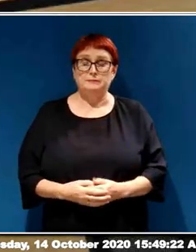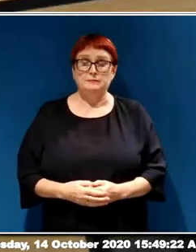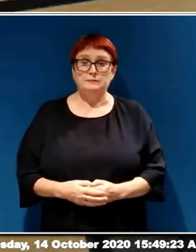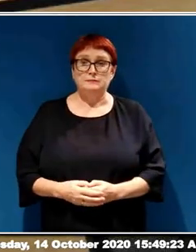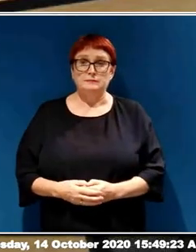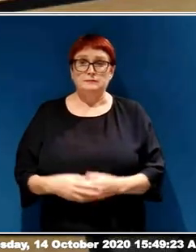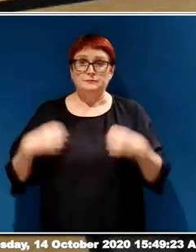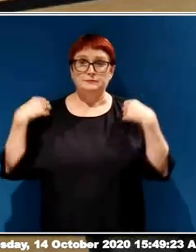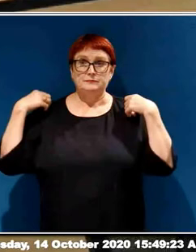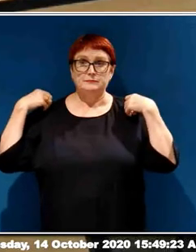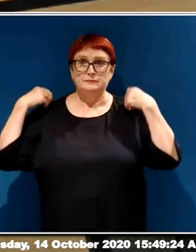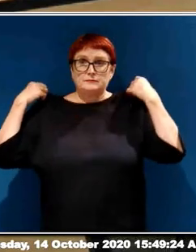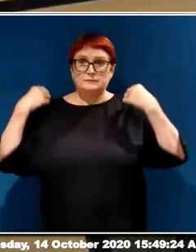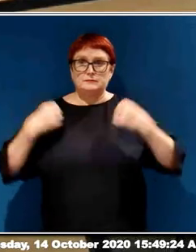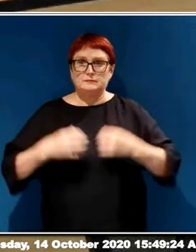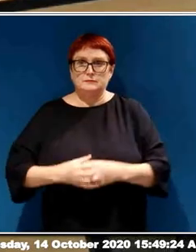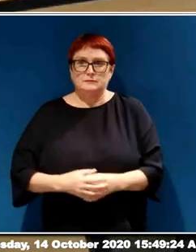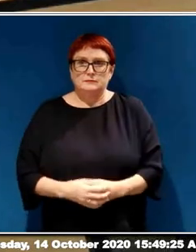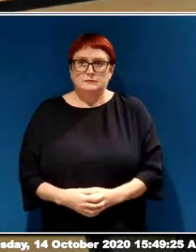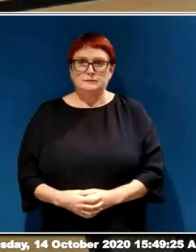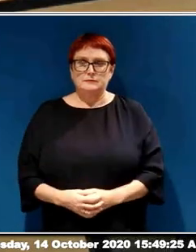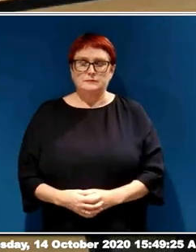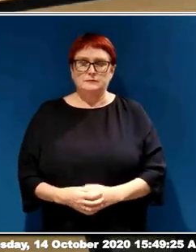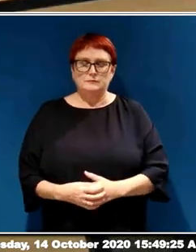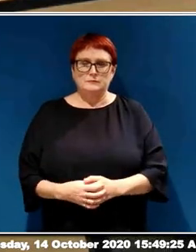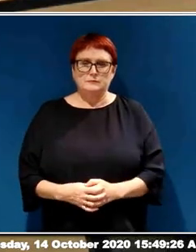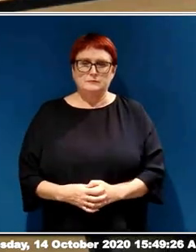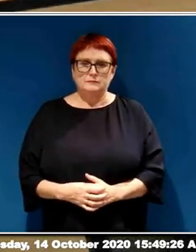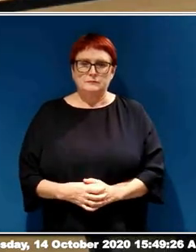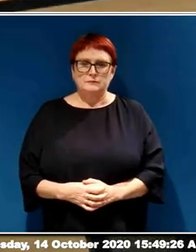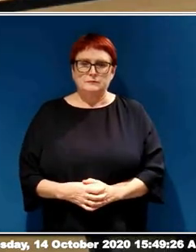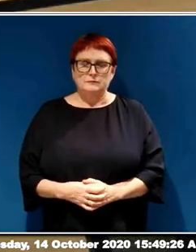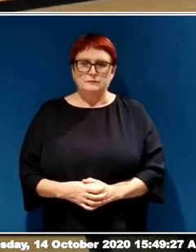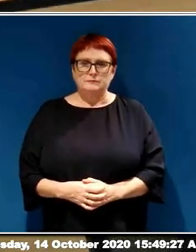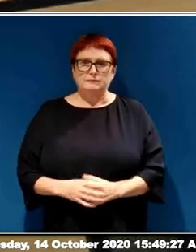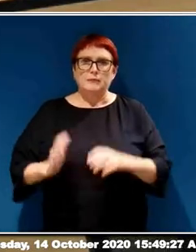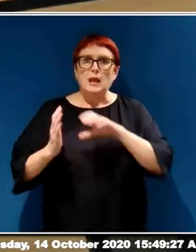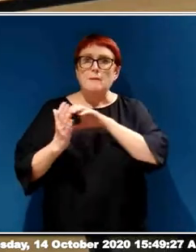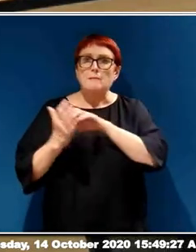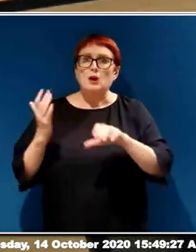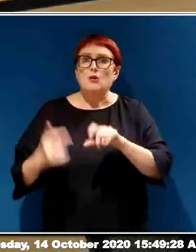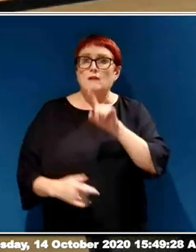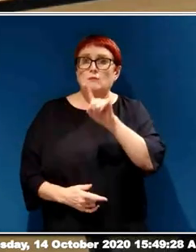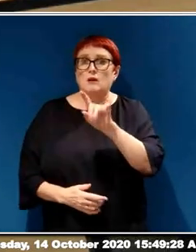So, at paragraph 144 of your statement you recommend that the Royal Commission